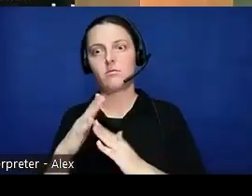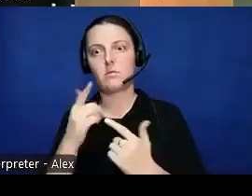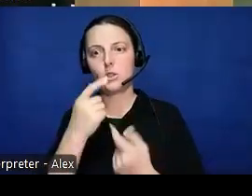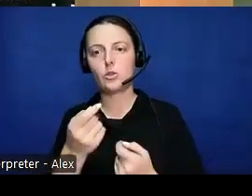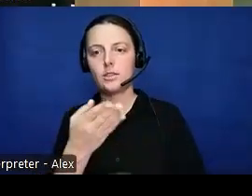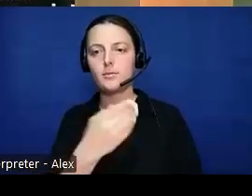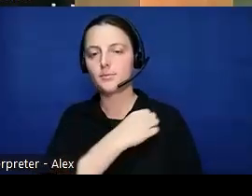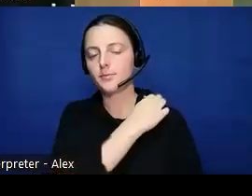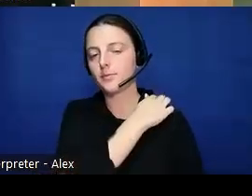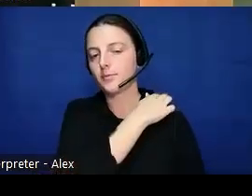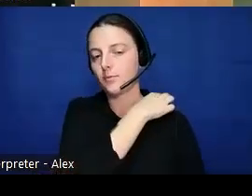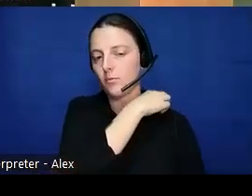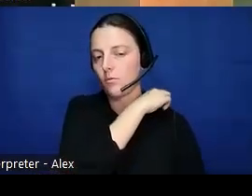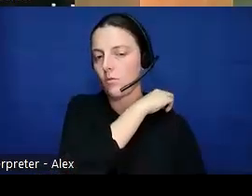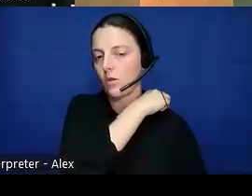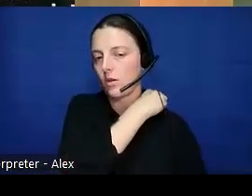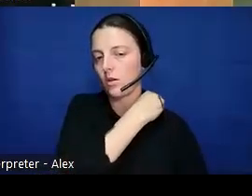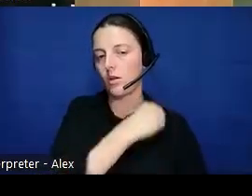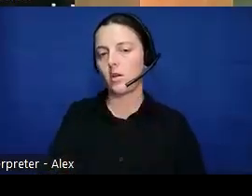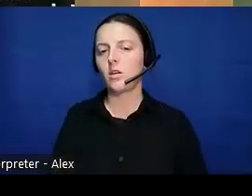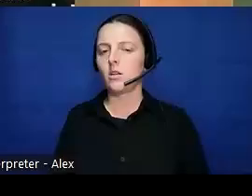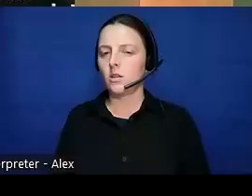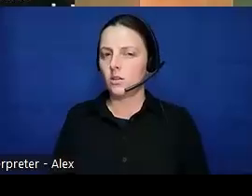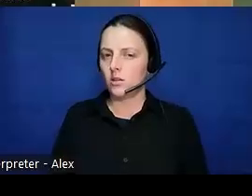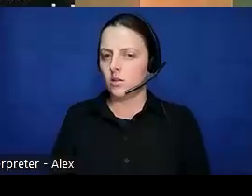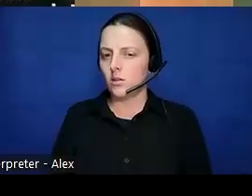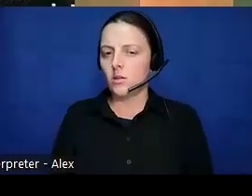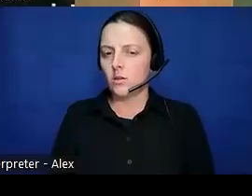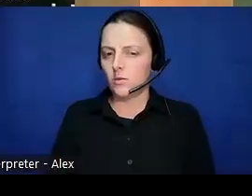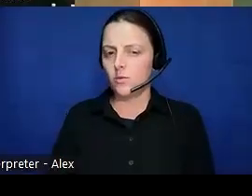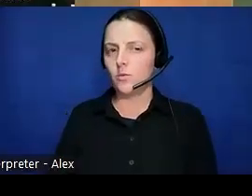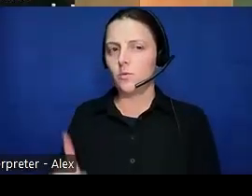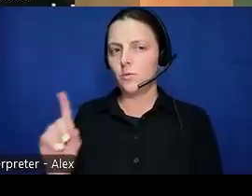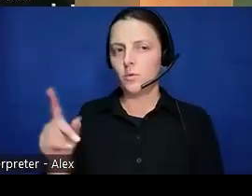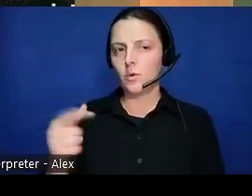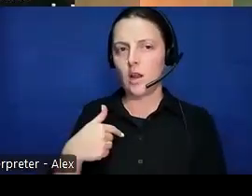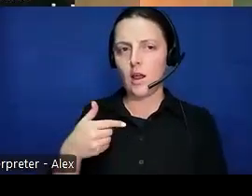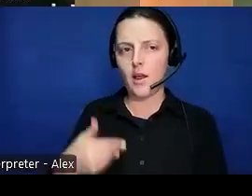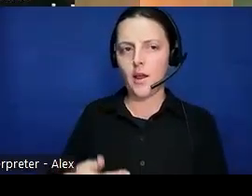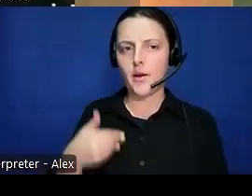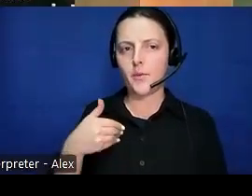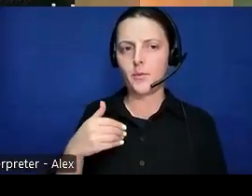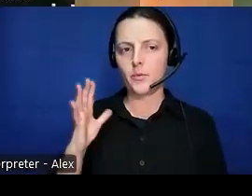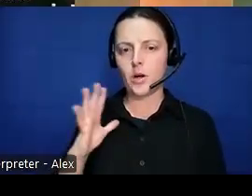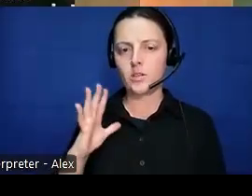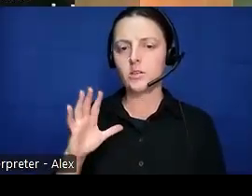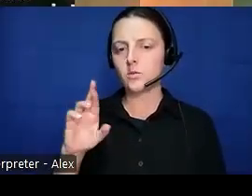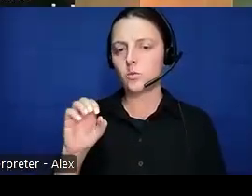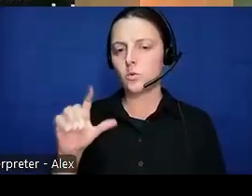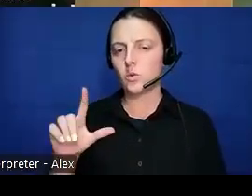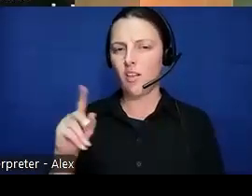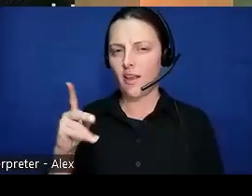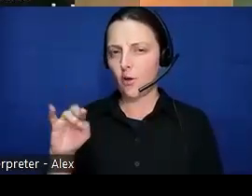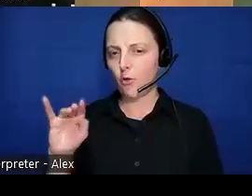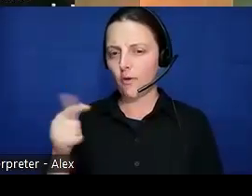was at Morosome Ketering um I looked at depression outcome in patients with metastatic lung cancer